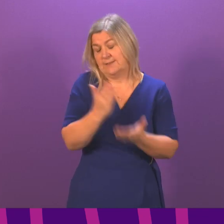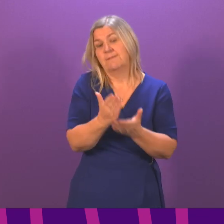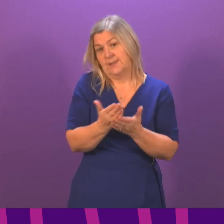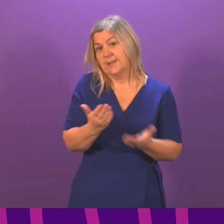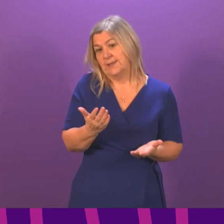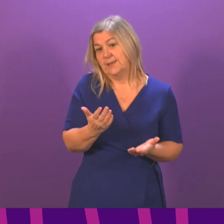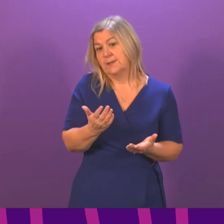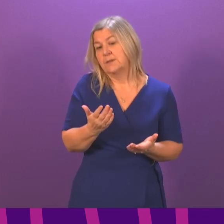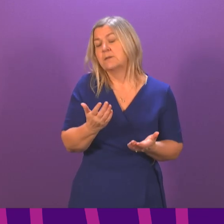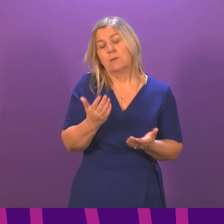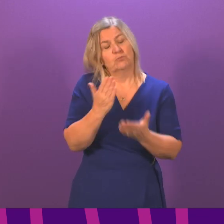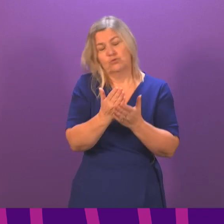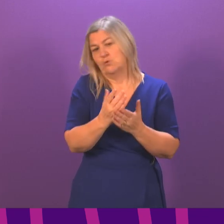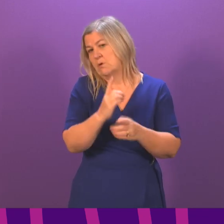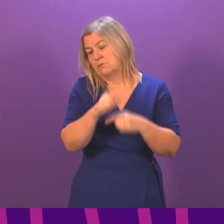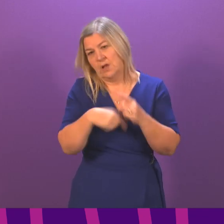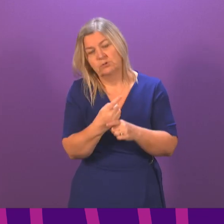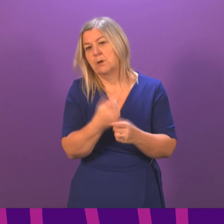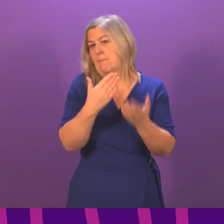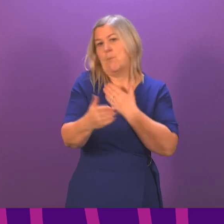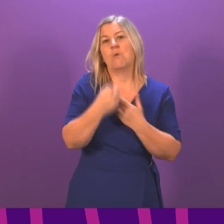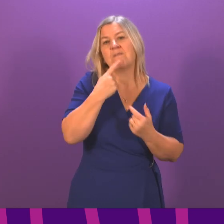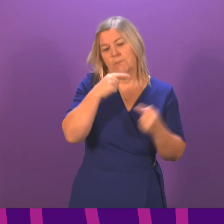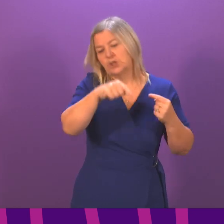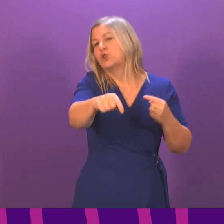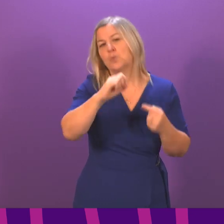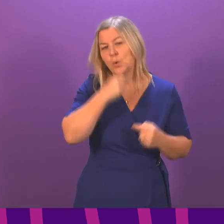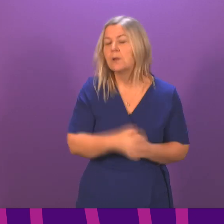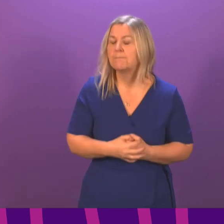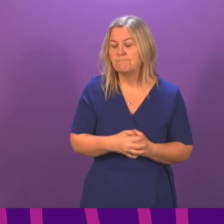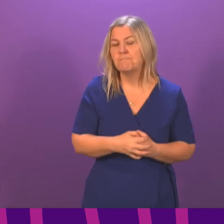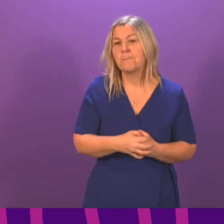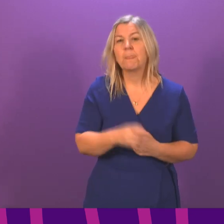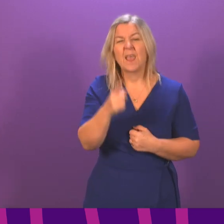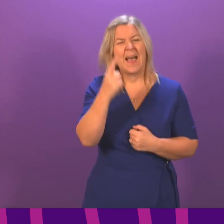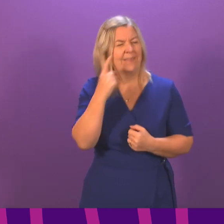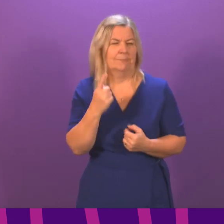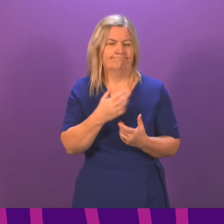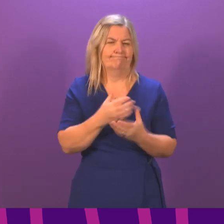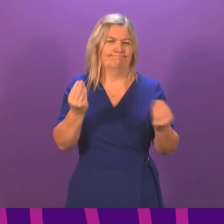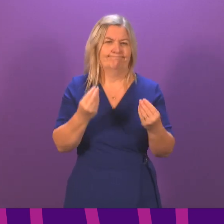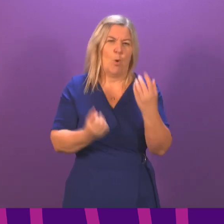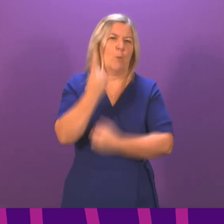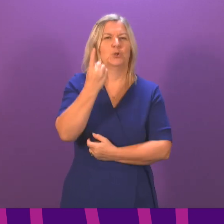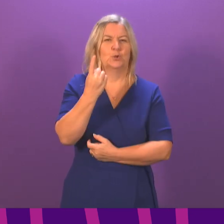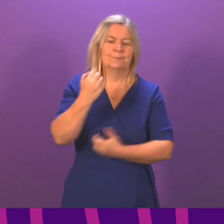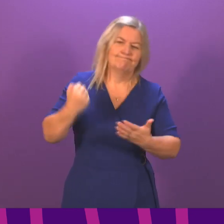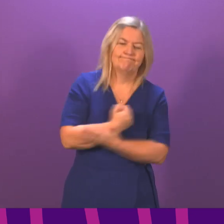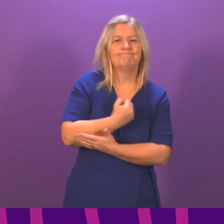in particular. We will have more to say about that in the weeks to come. The Chancellor of the Exchequer missed an opportunity yesterday. He could have chosen